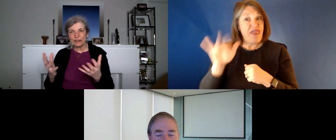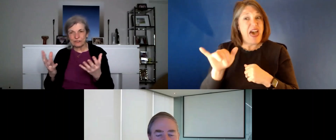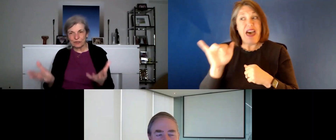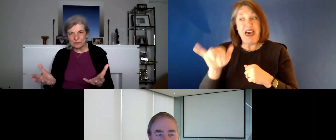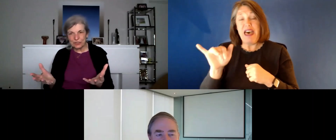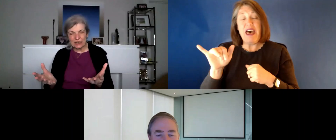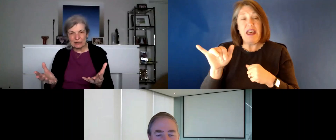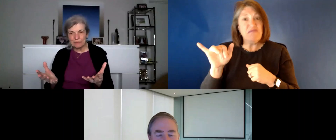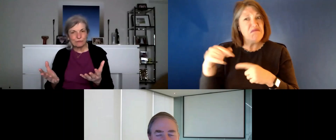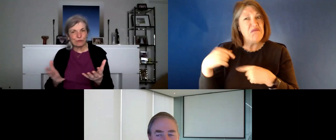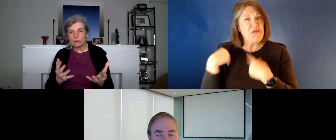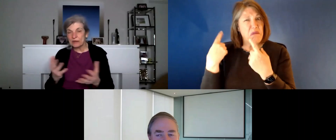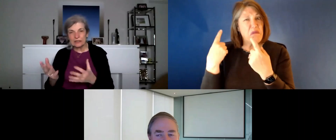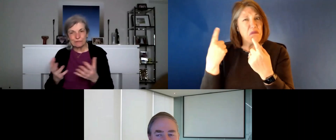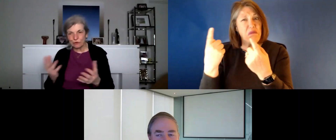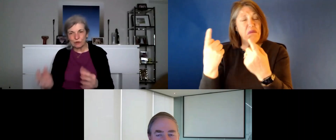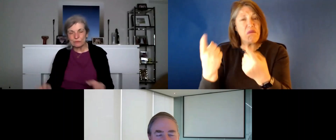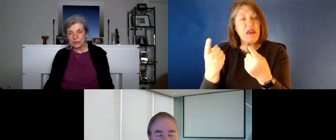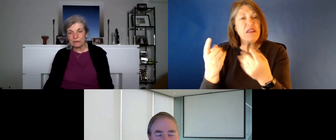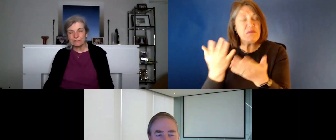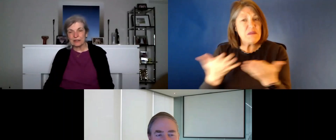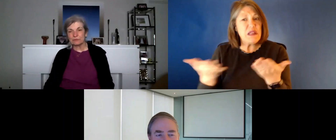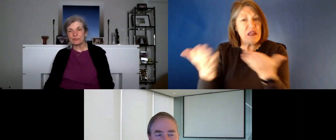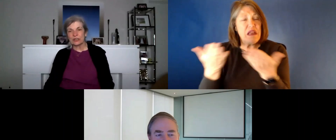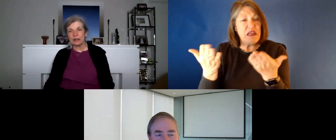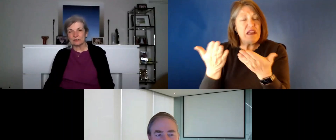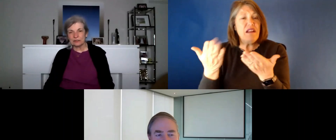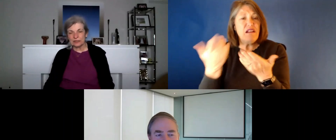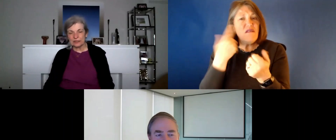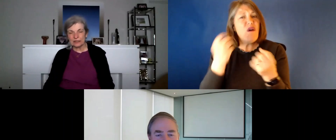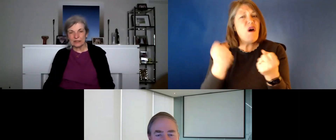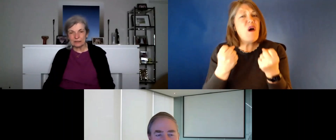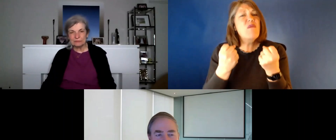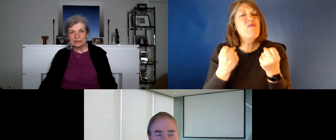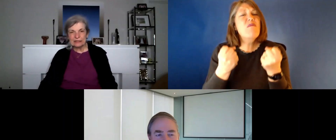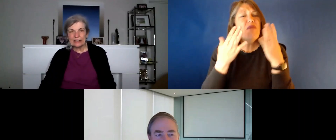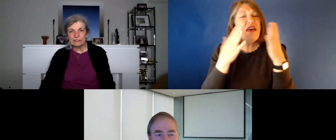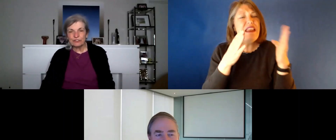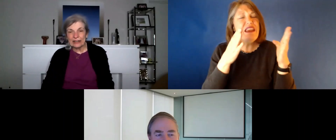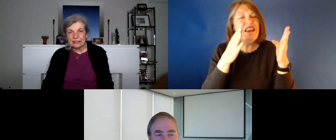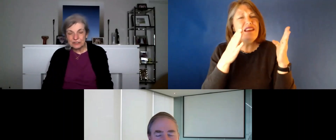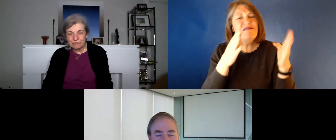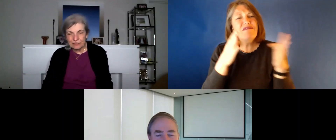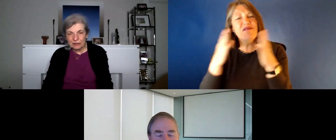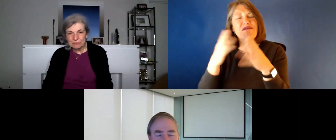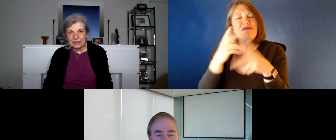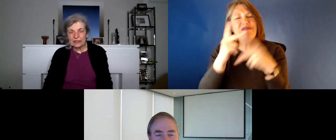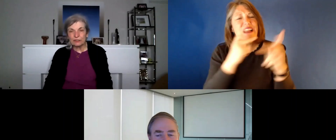some time, for many forms of scholarly and scientific meetings.